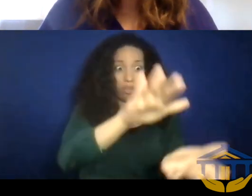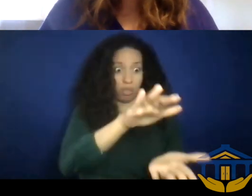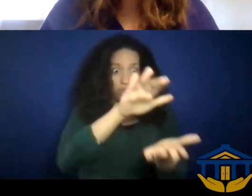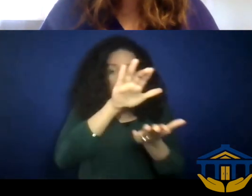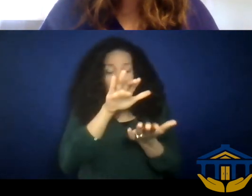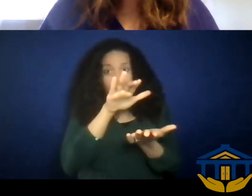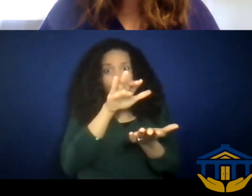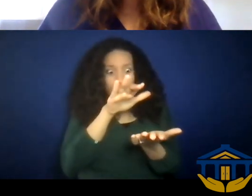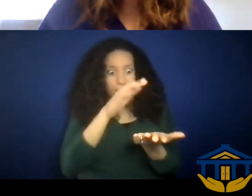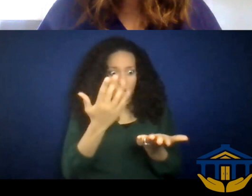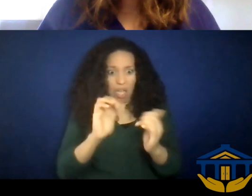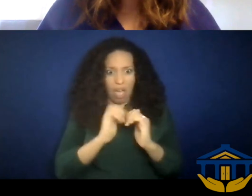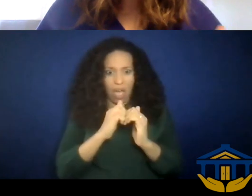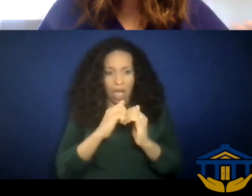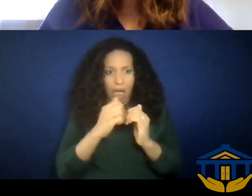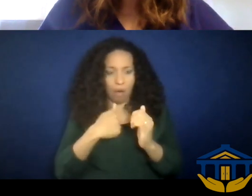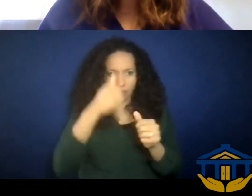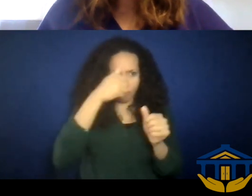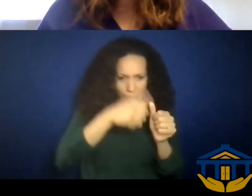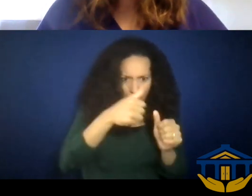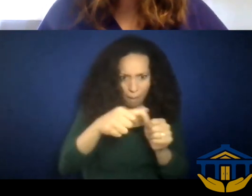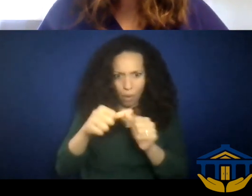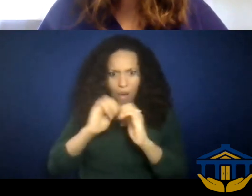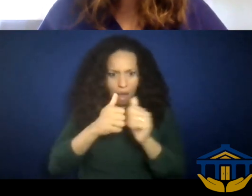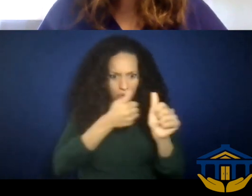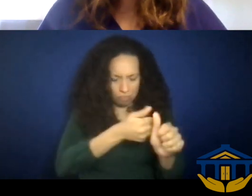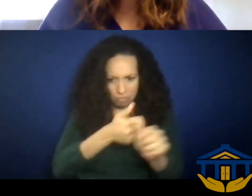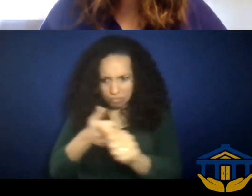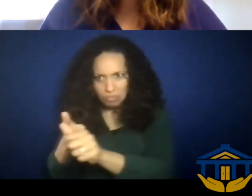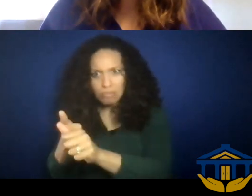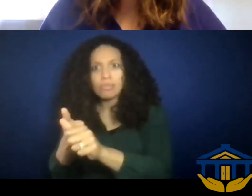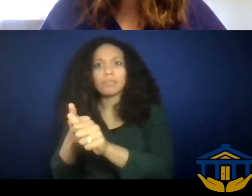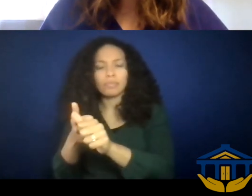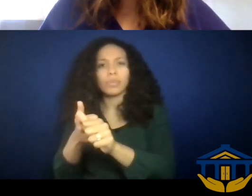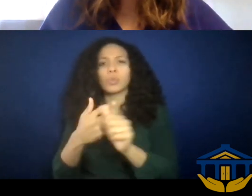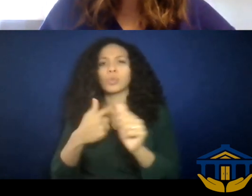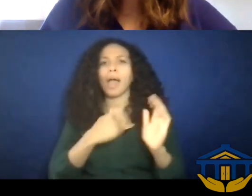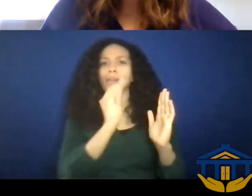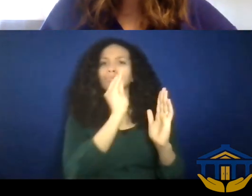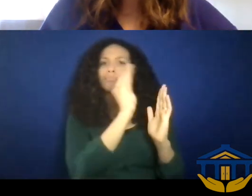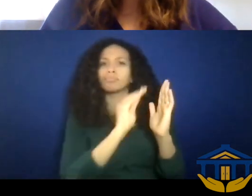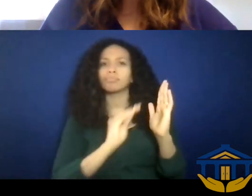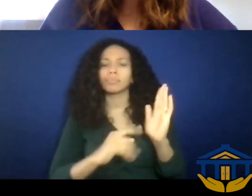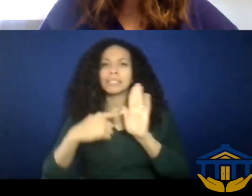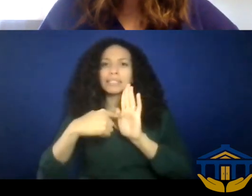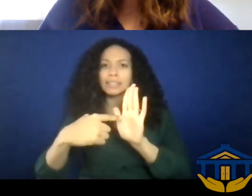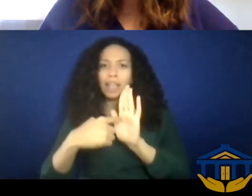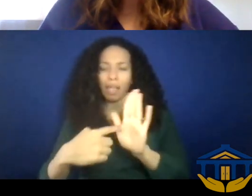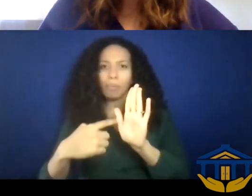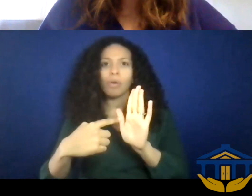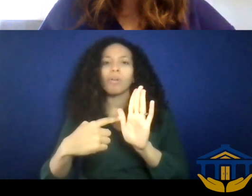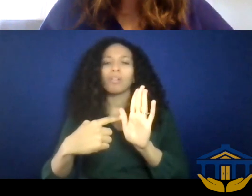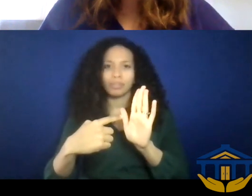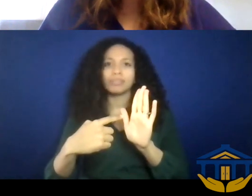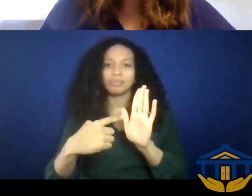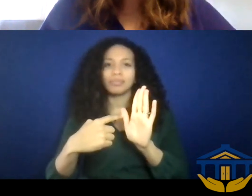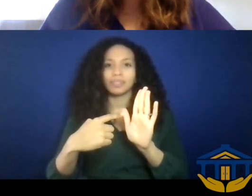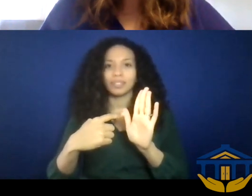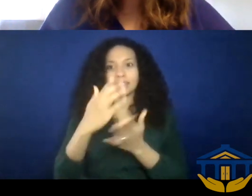things. So I wrote some examples of how families have really done a good job of keeping track.